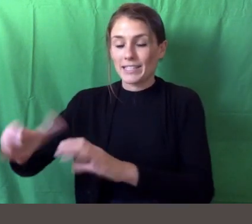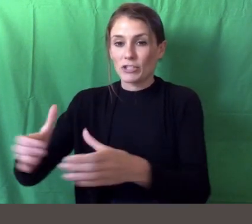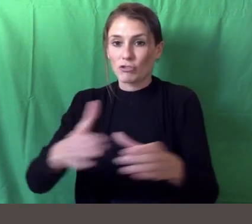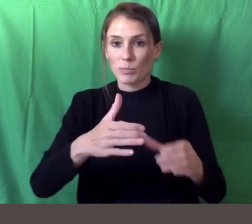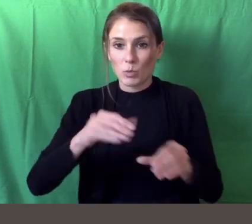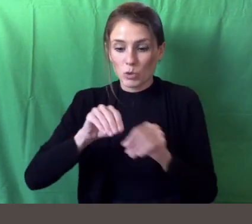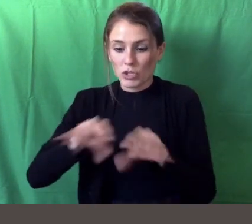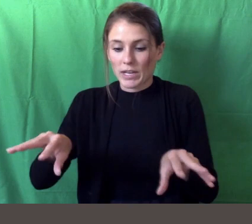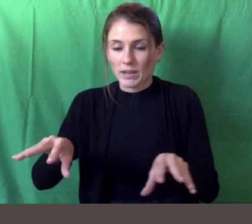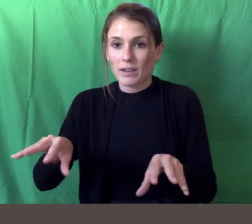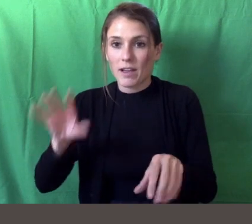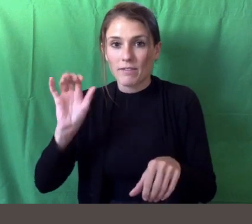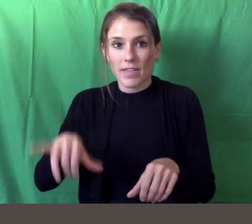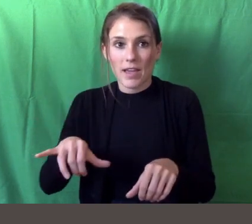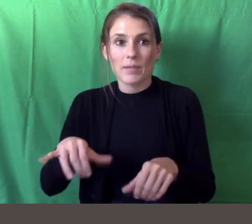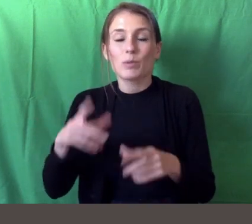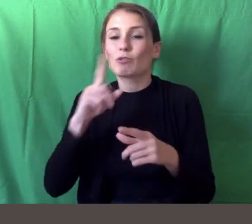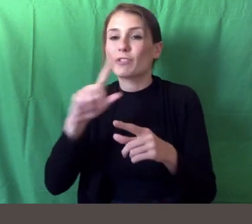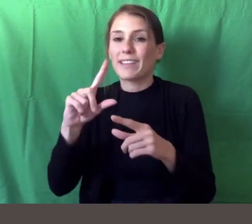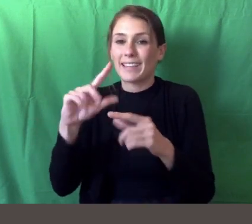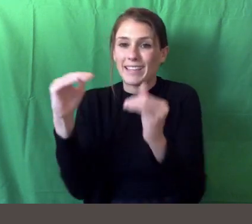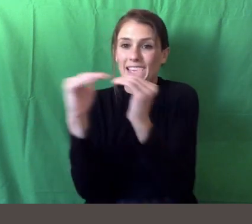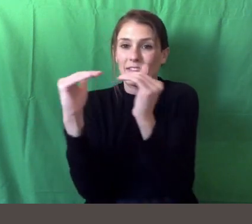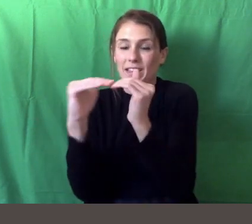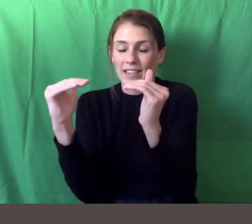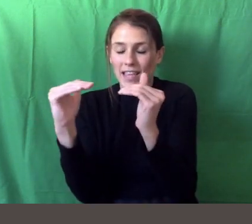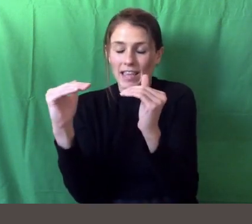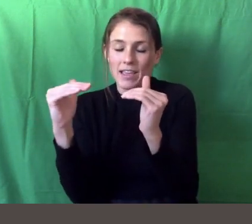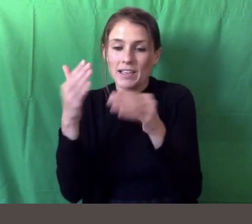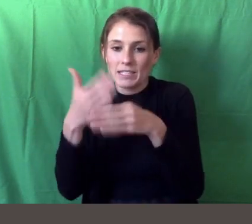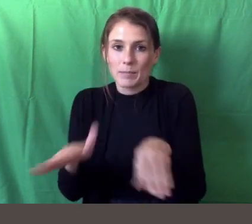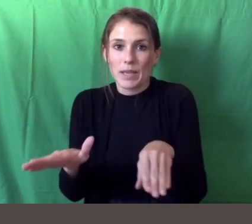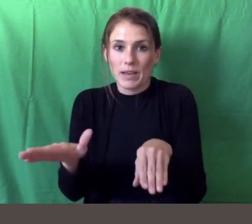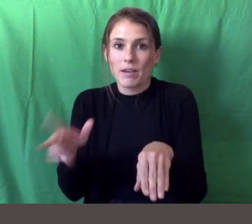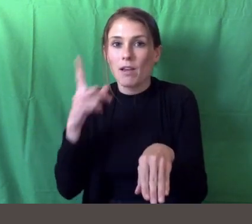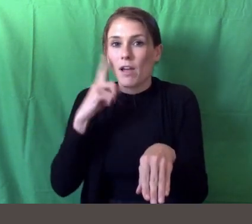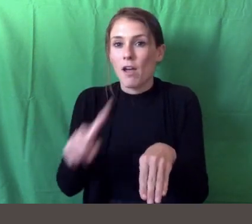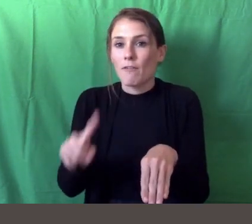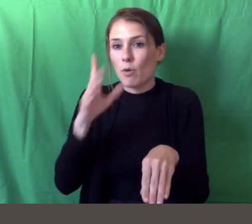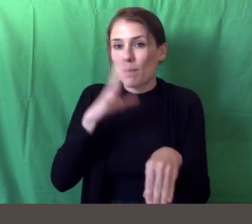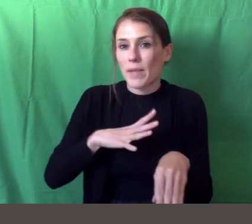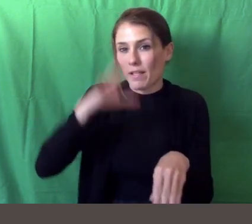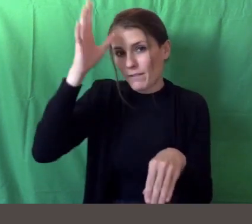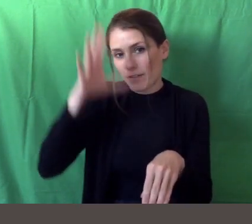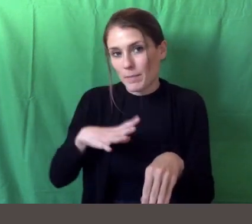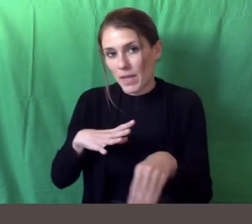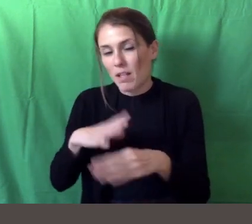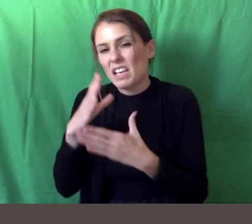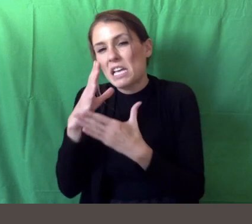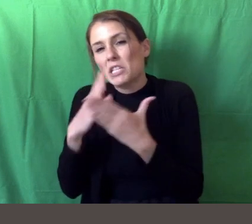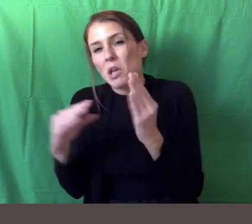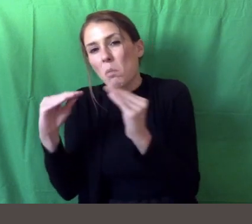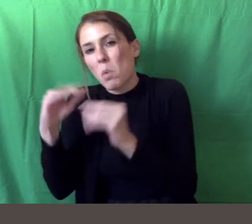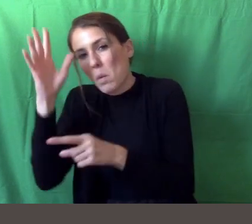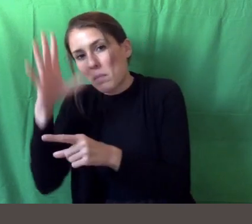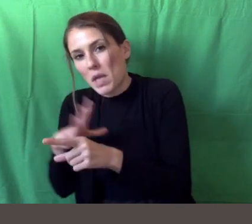It was about equally split for patients sex between male and female, with some bias towards male.